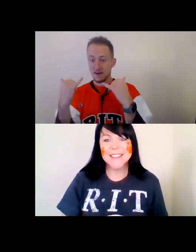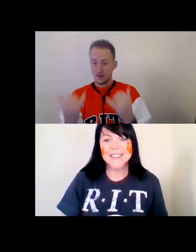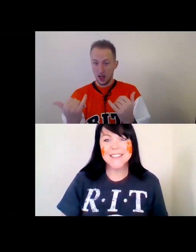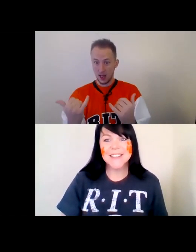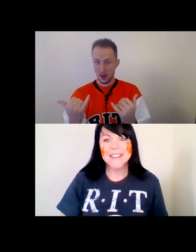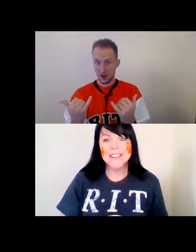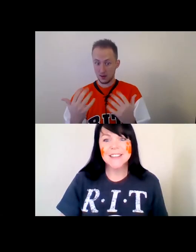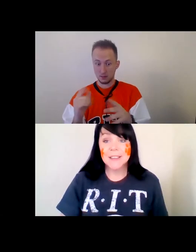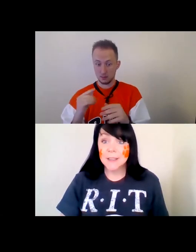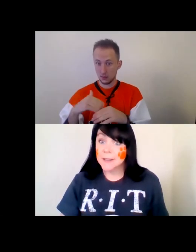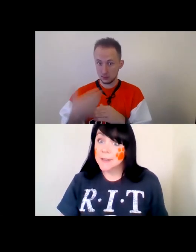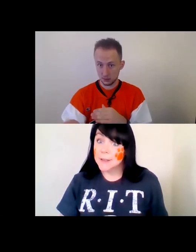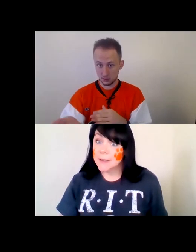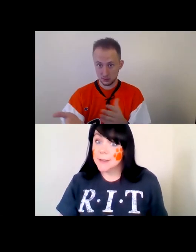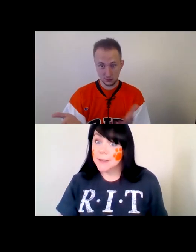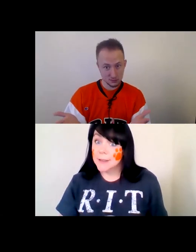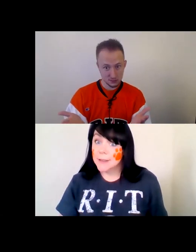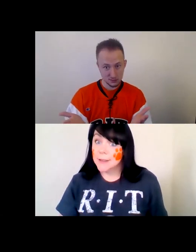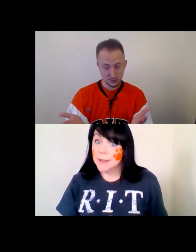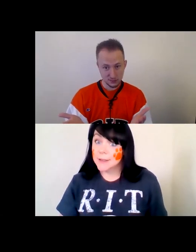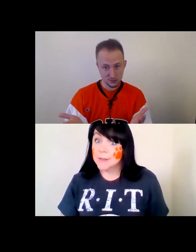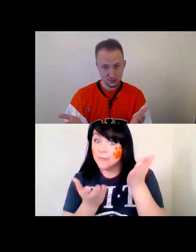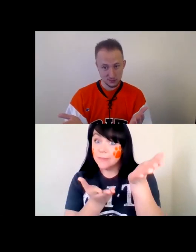Matt: Definitely. Now onto the next part?